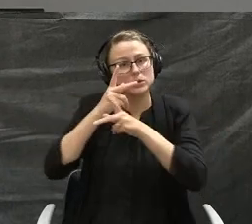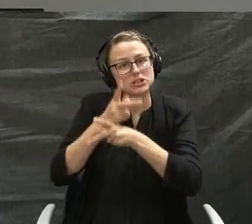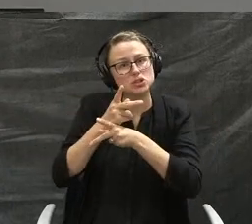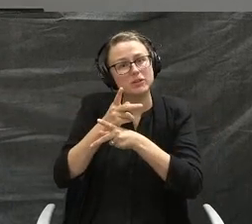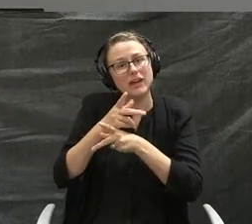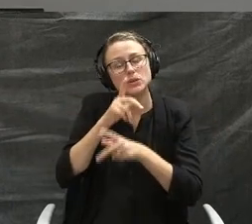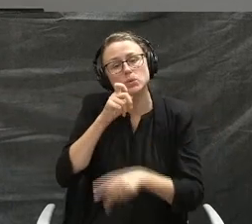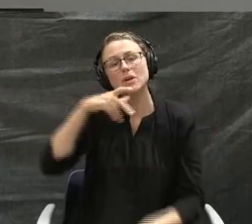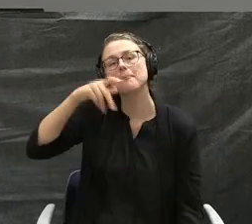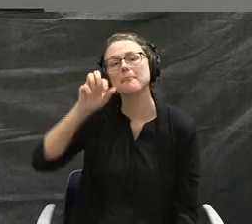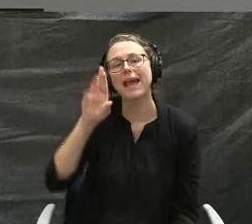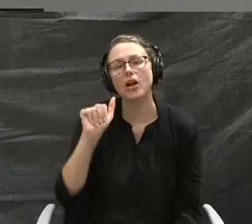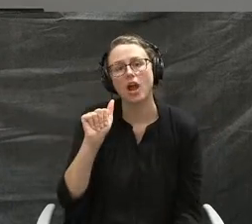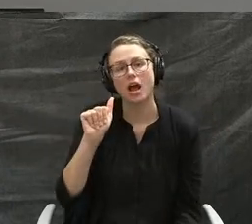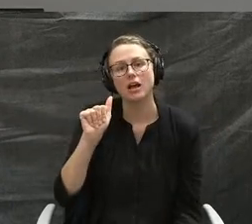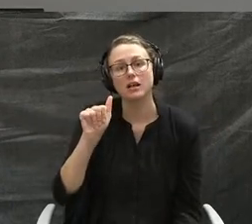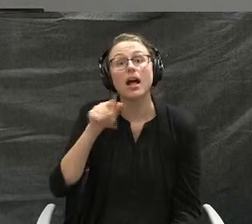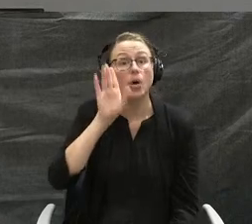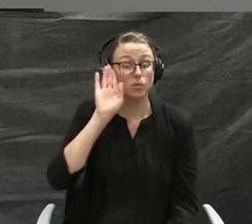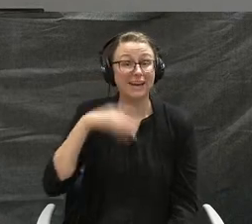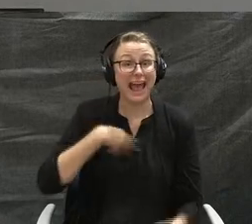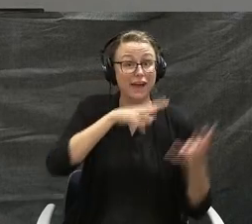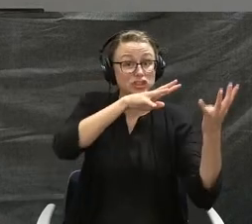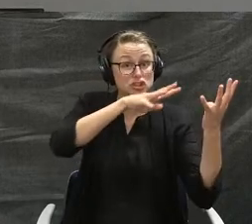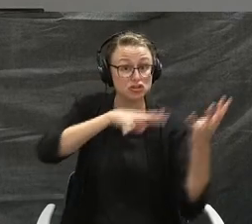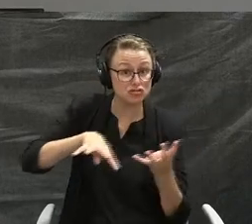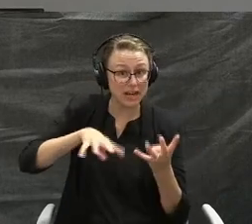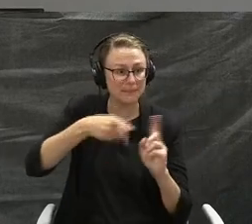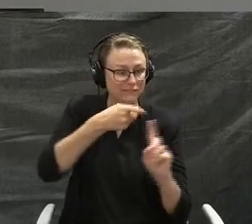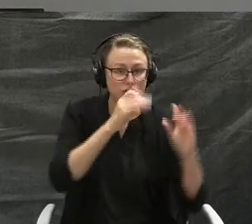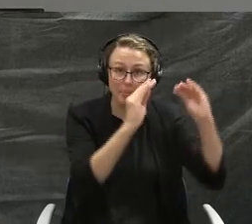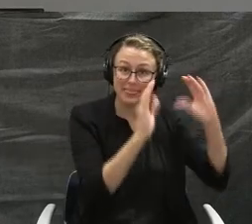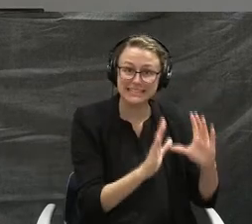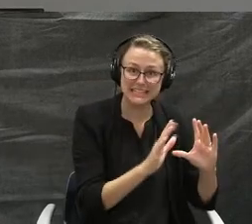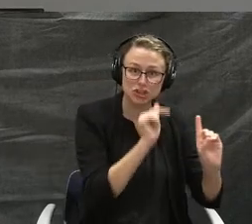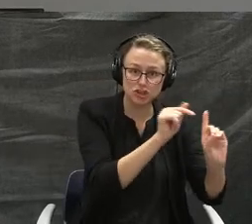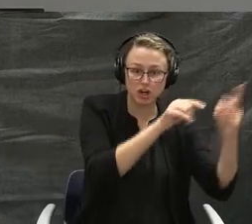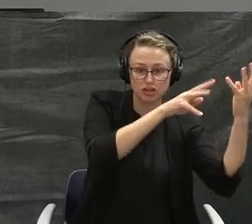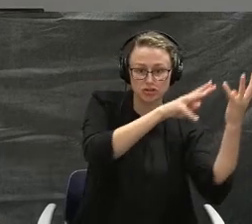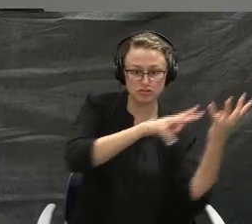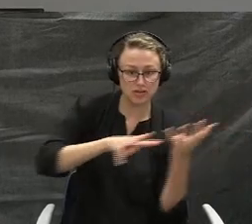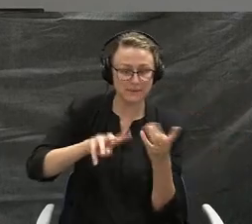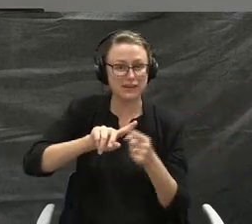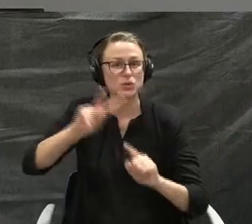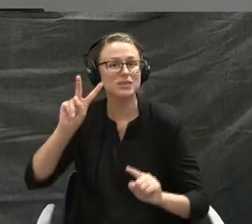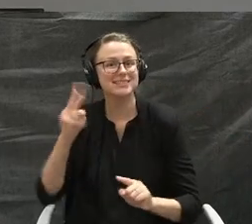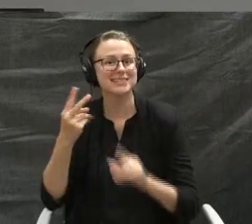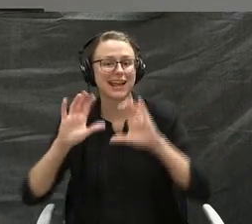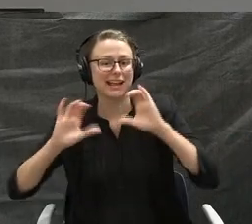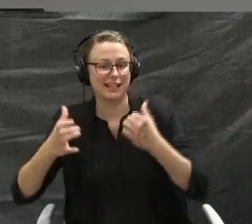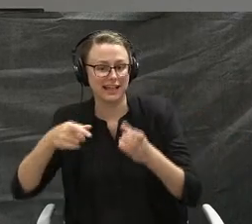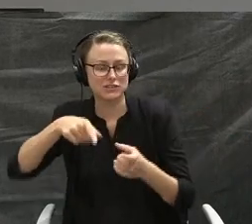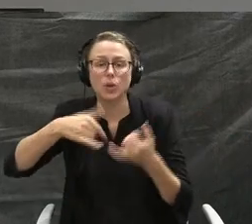have streaming from the teachers direct instruction to the other class so that they would be getting the instruction from the